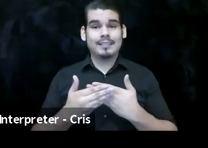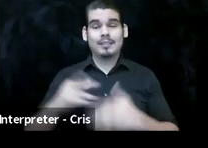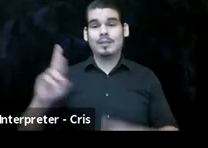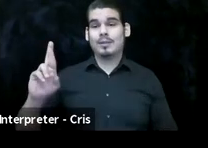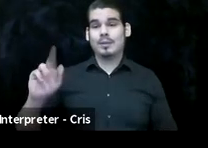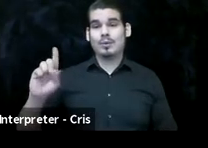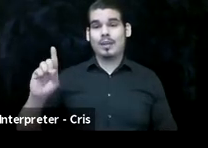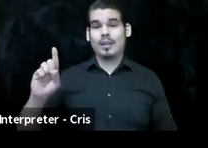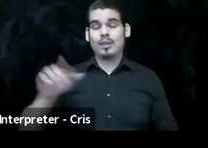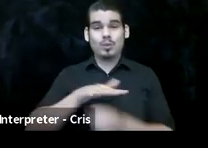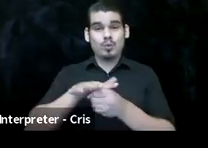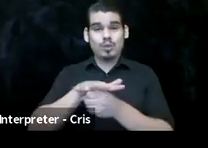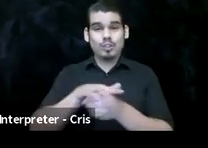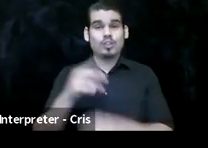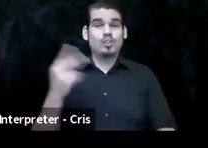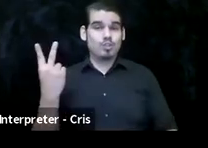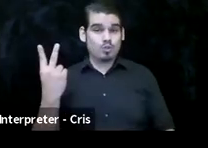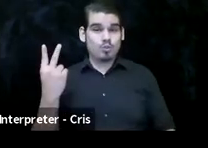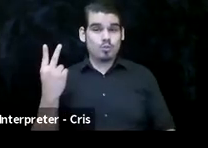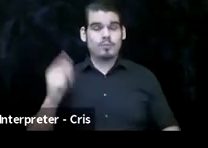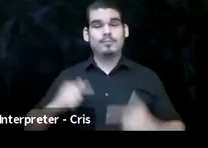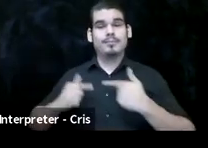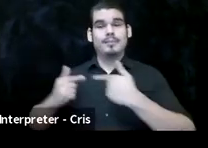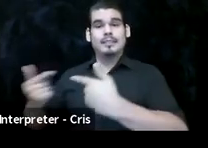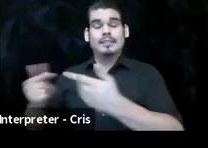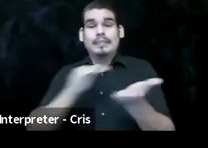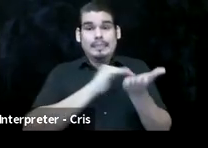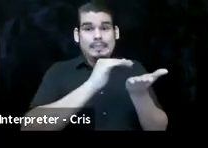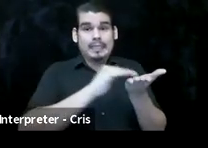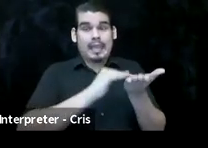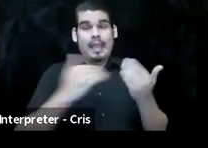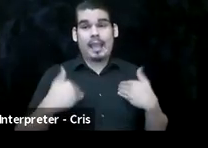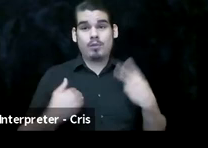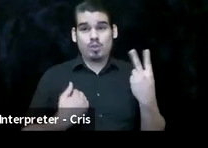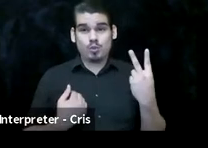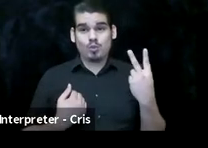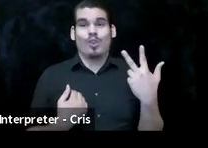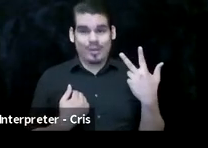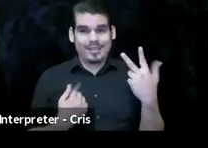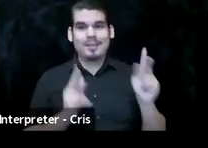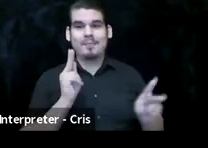Gerardo Chavez, RAD IX: After before we move on very smart, we have to enhance raised, I saw. RAD Region II: A reminder. to notice that.